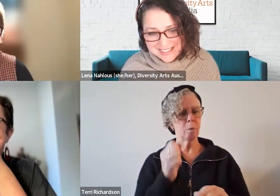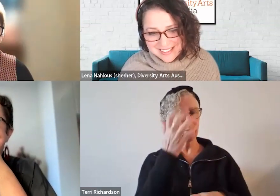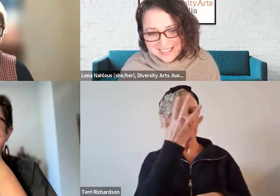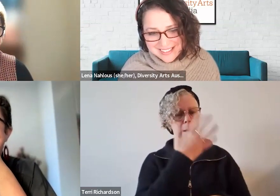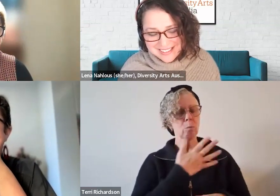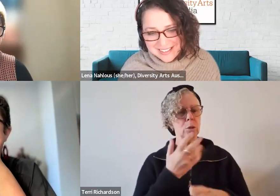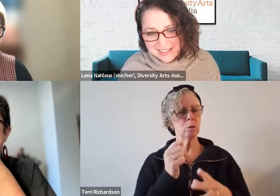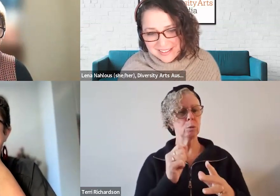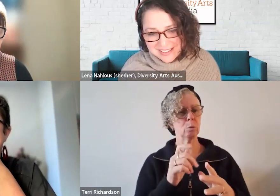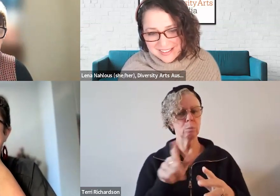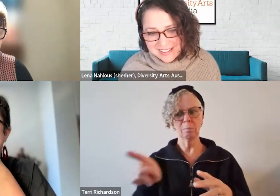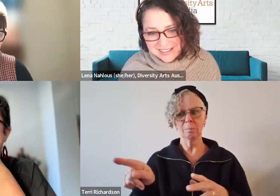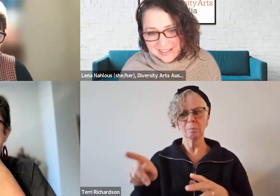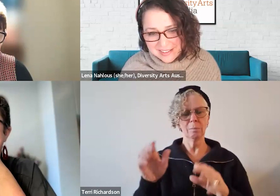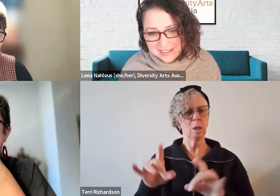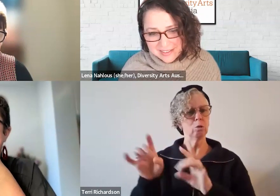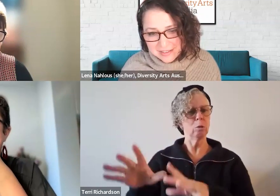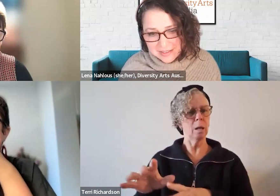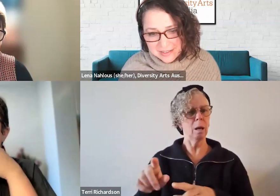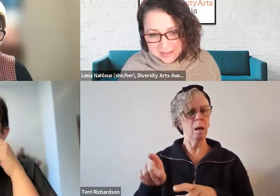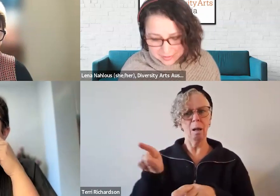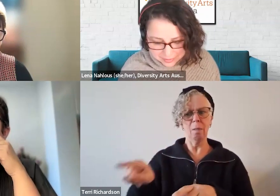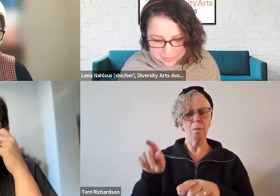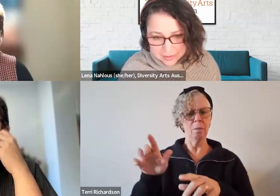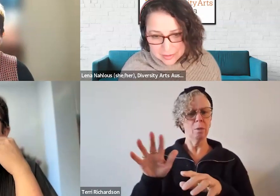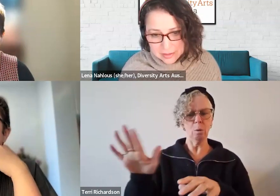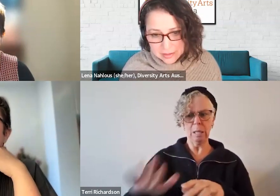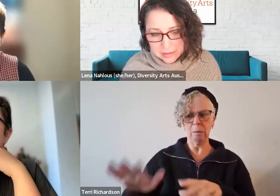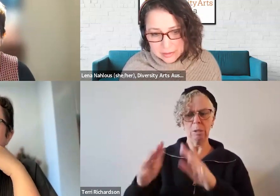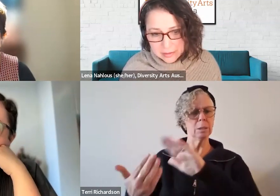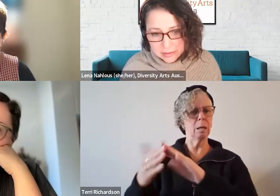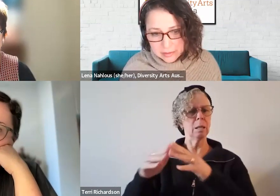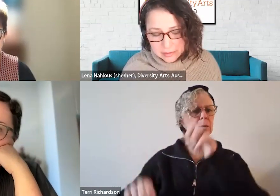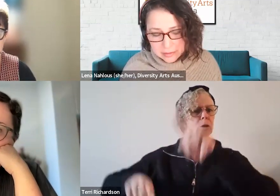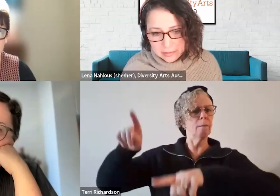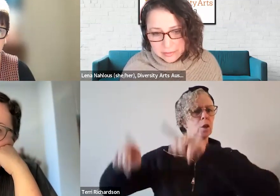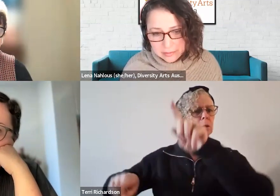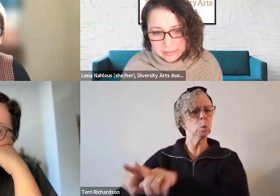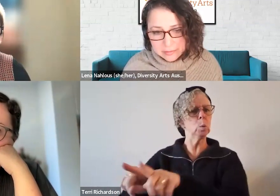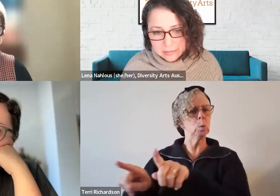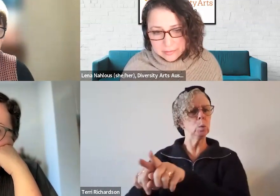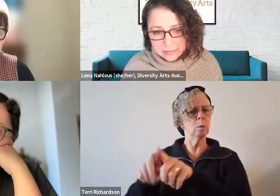in Australia that Indigenous societies are diverse and you know, we have more than 360 First Nations